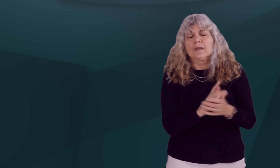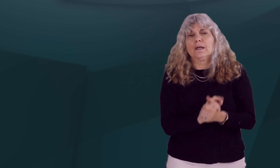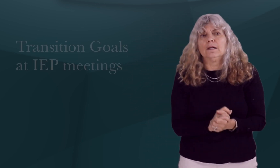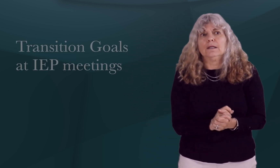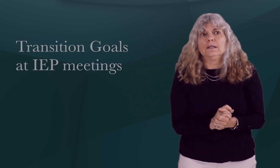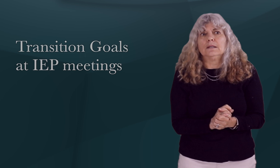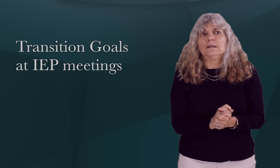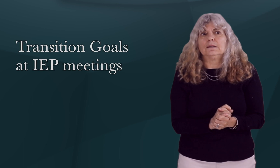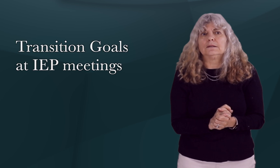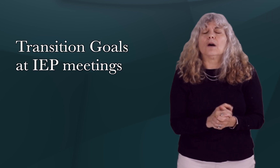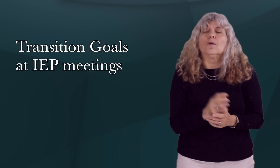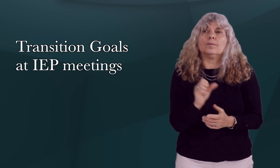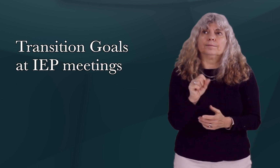So that is very important.